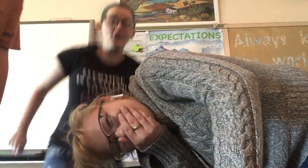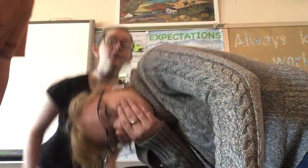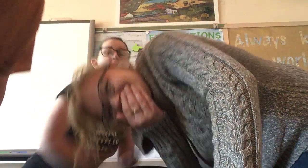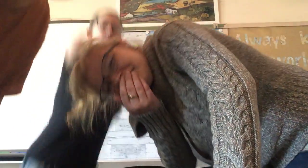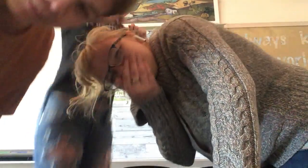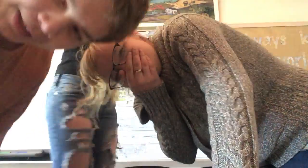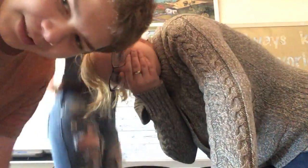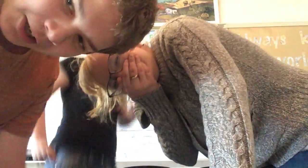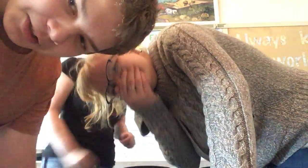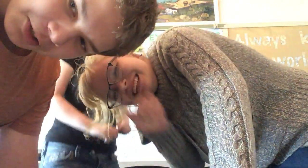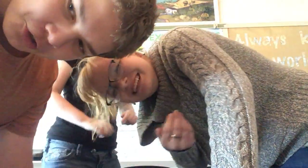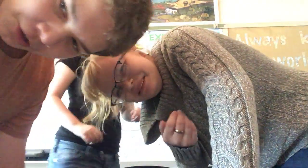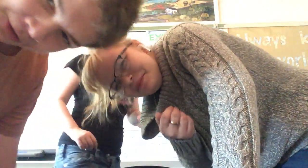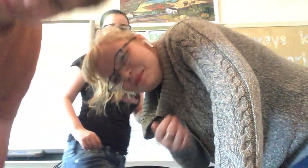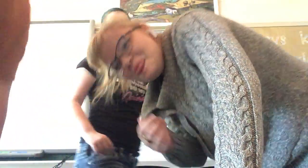Amber has gone delusional